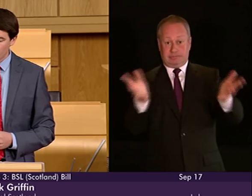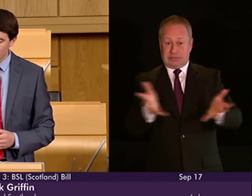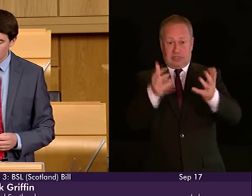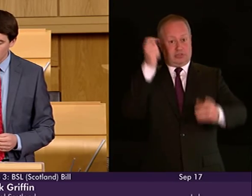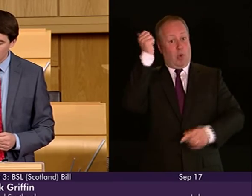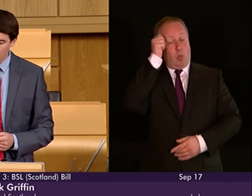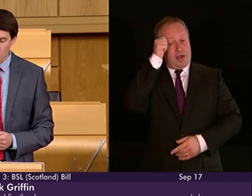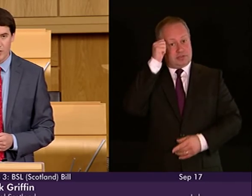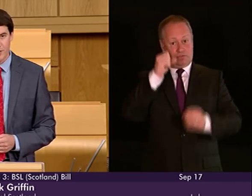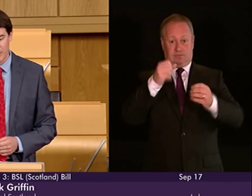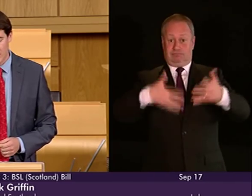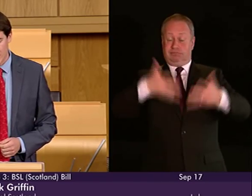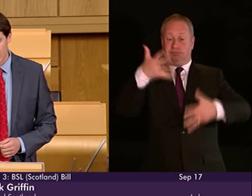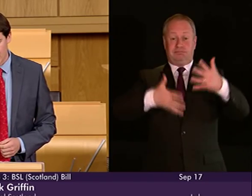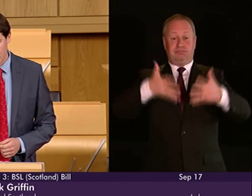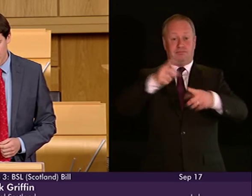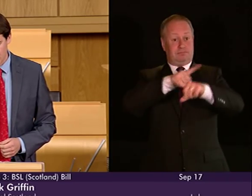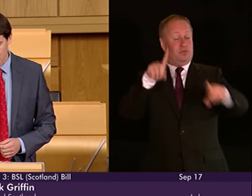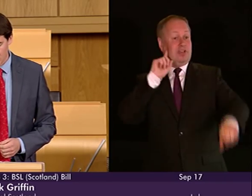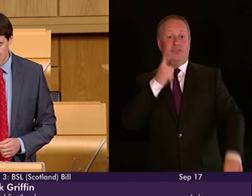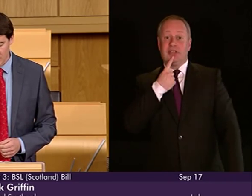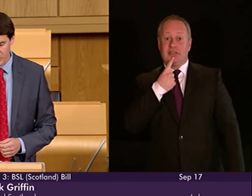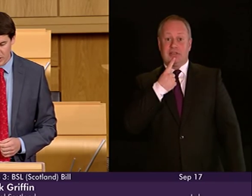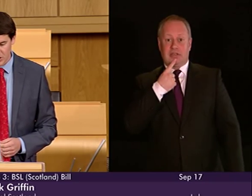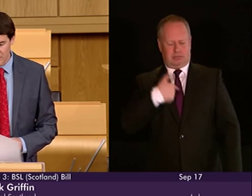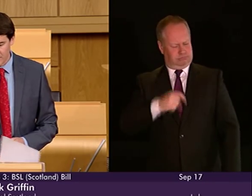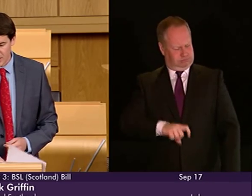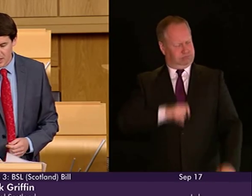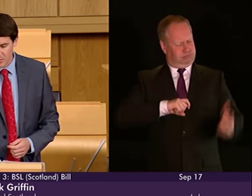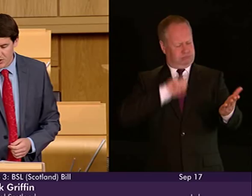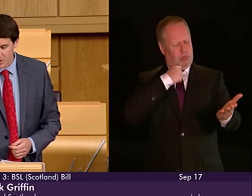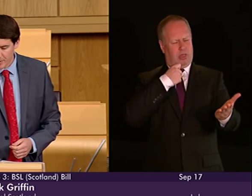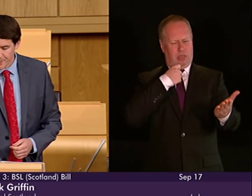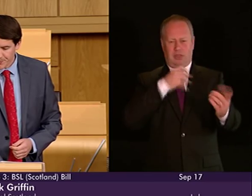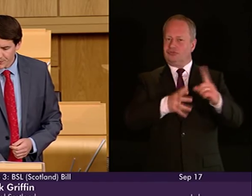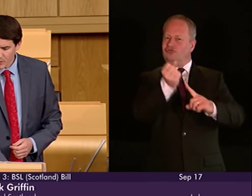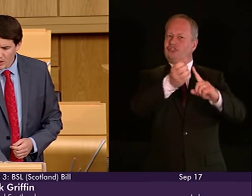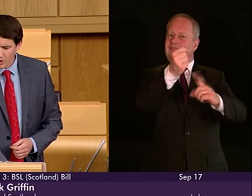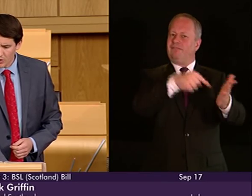population. I am confident that it is in good shape to achieve those aims.